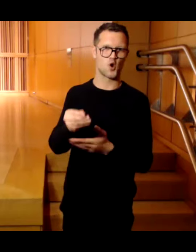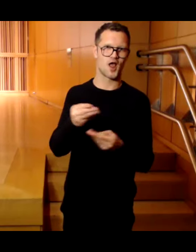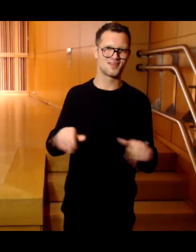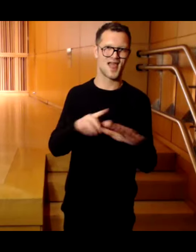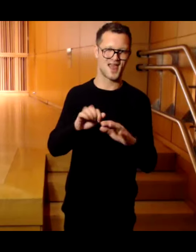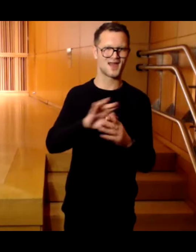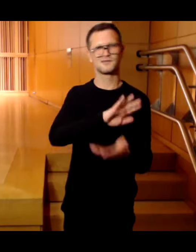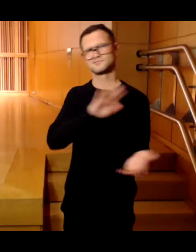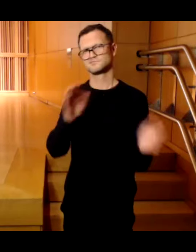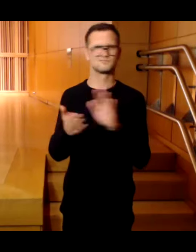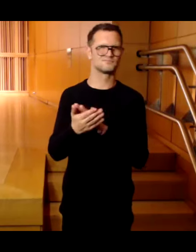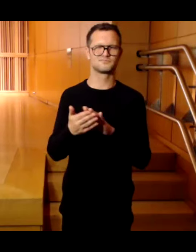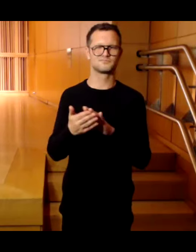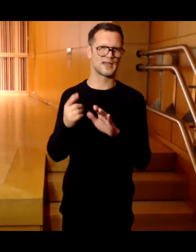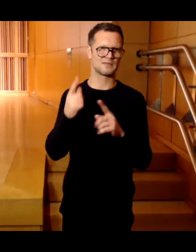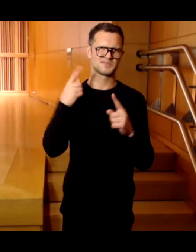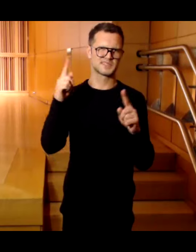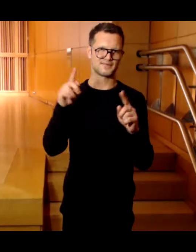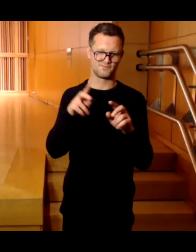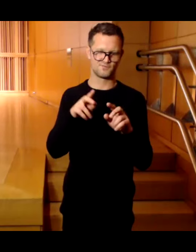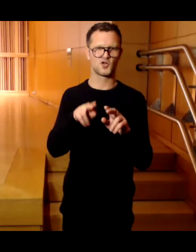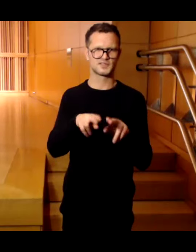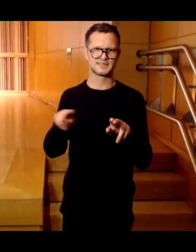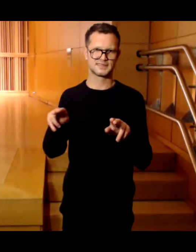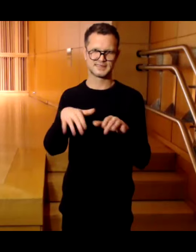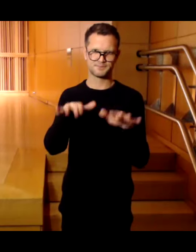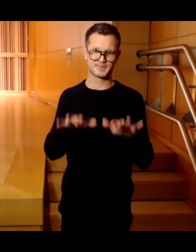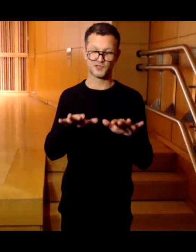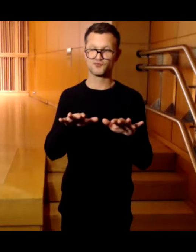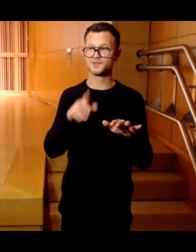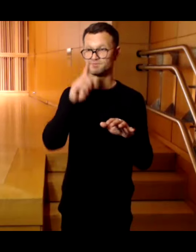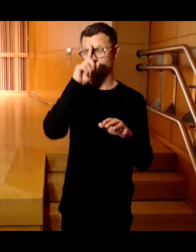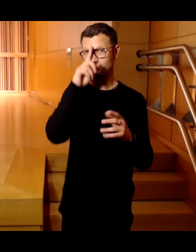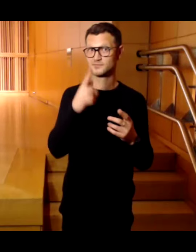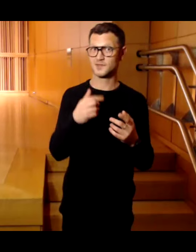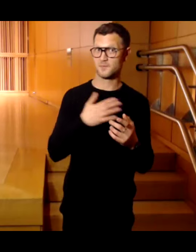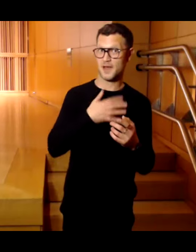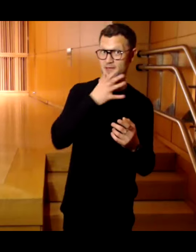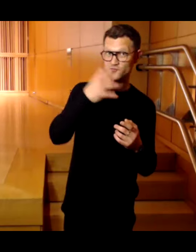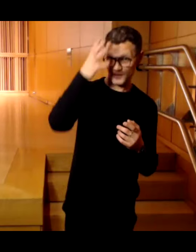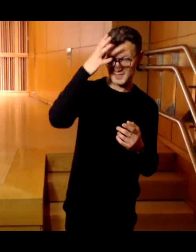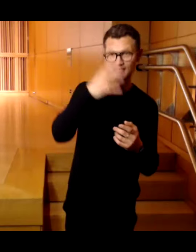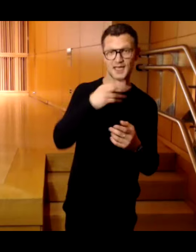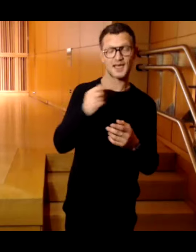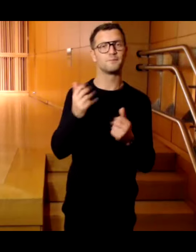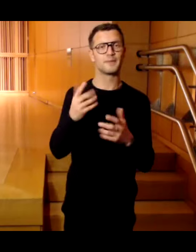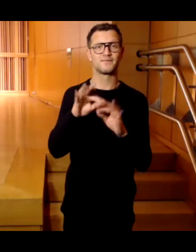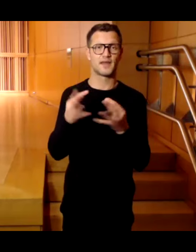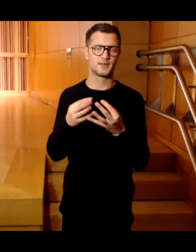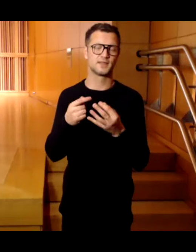And they aren't quite full Black Cemetery. They're very ground in which both of my parents and many of my kin are buried.